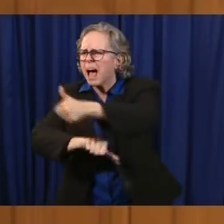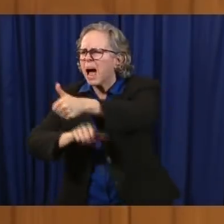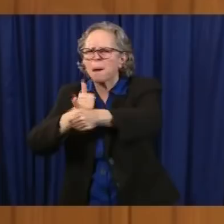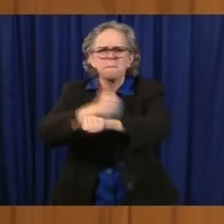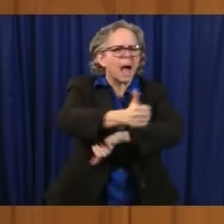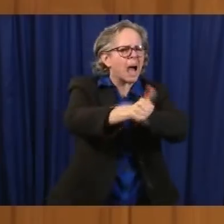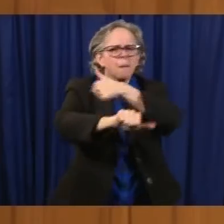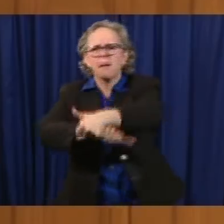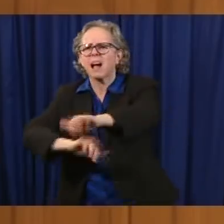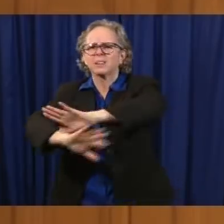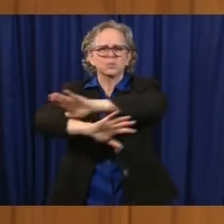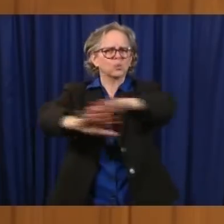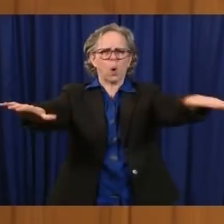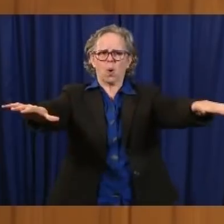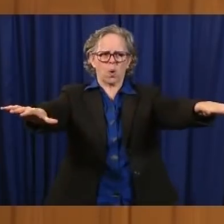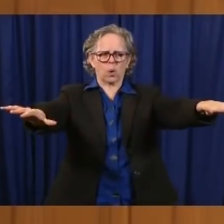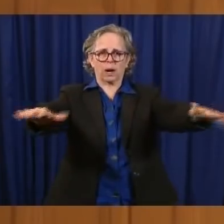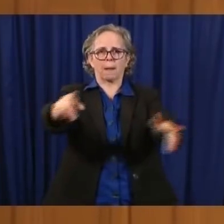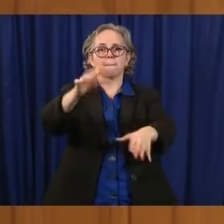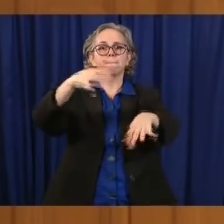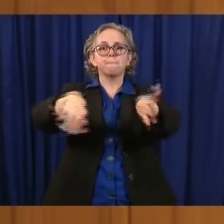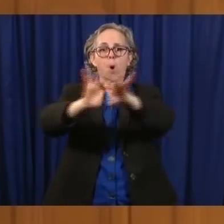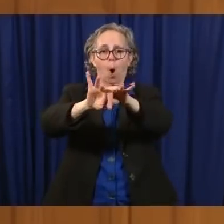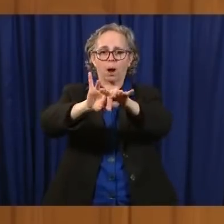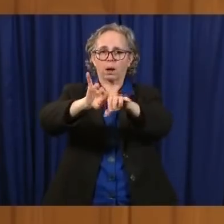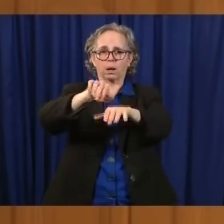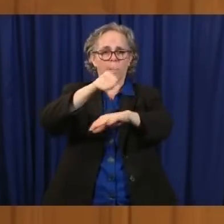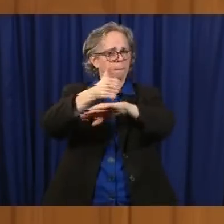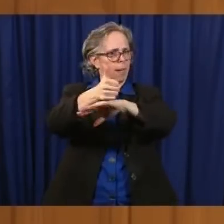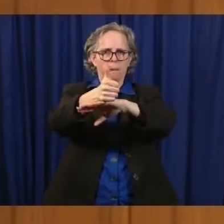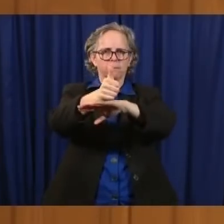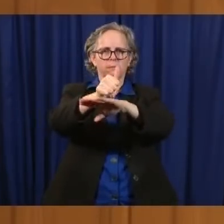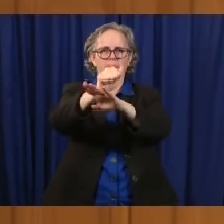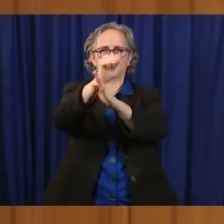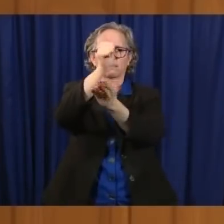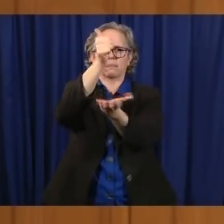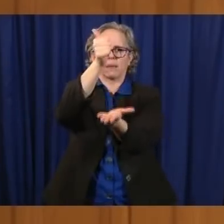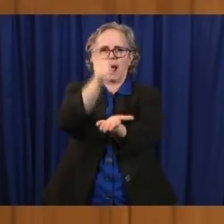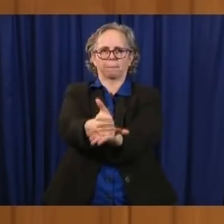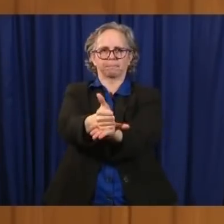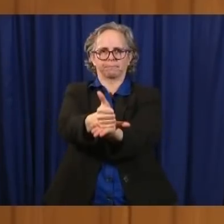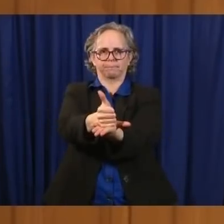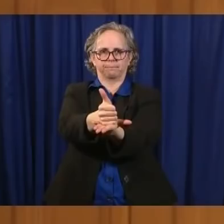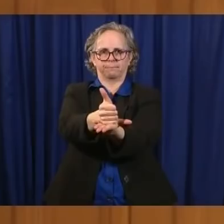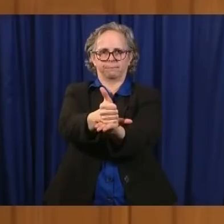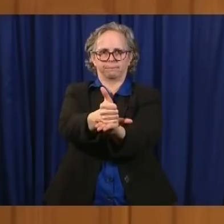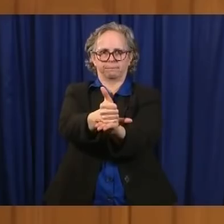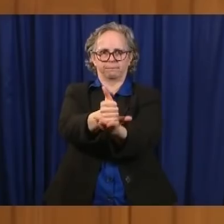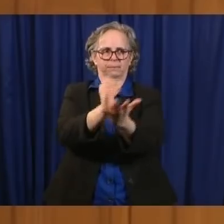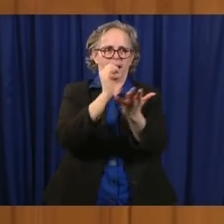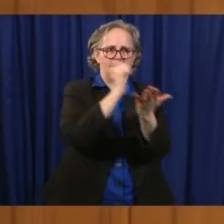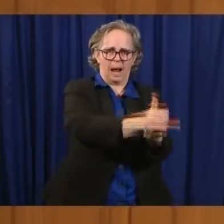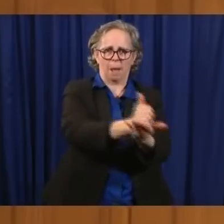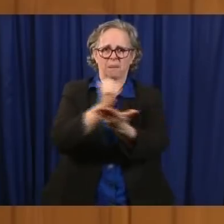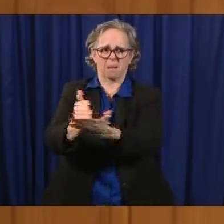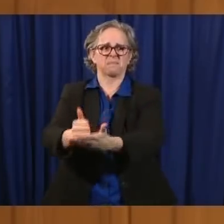THEY NEED US MORE THAN EVER, IT'S REALLY IMPORTANT, AS WE LOOK AT THIS DATA, IT IS NOT A BLAME GAME, WE'VE GOT TO GET